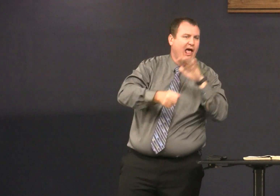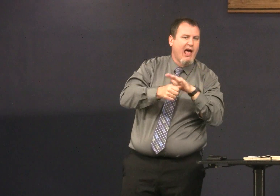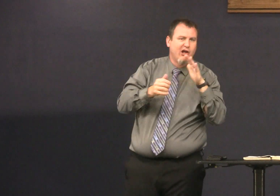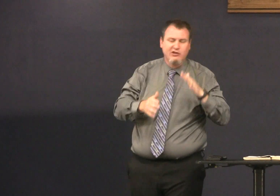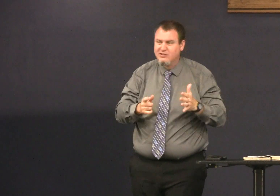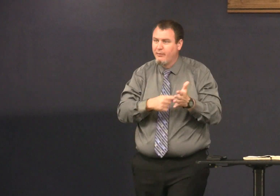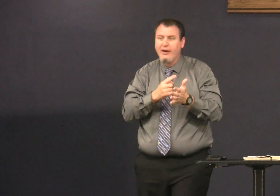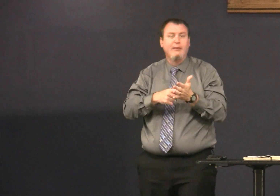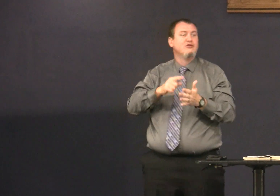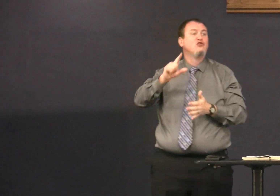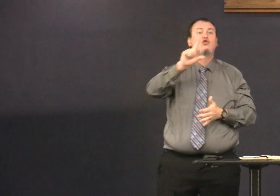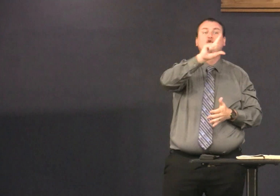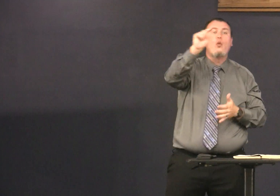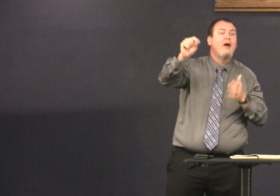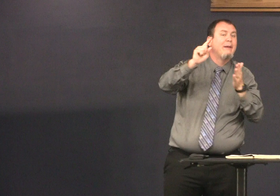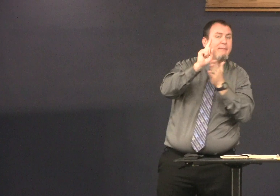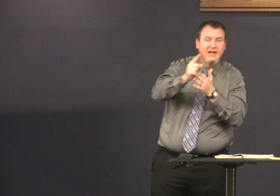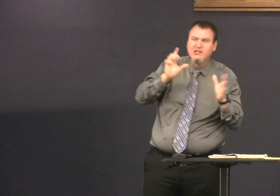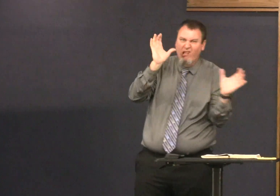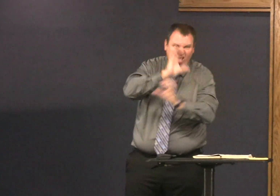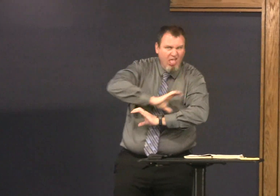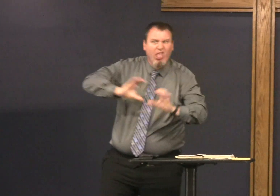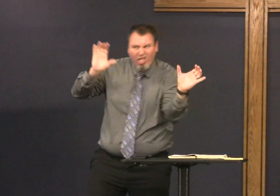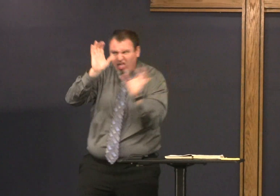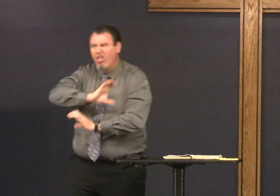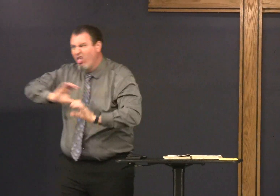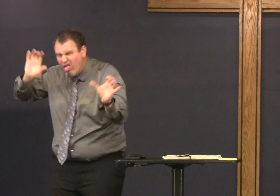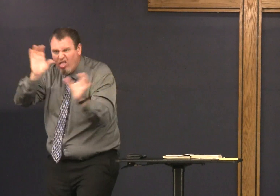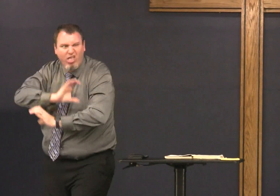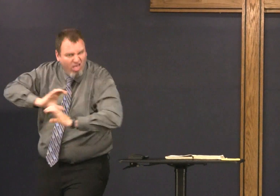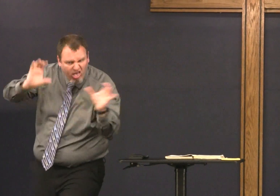so he's he's a professional at hide and seek because I'm looking for this guy for